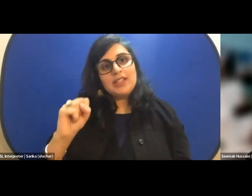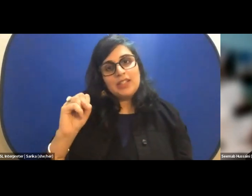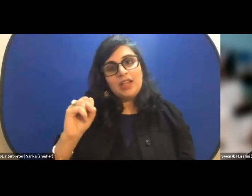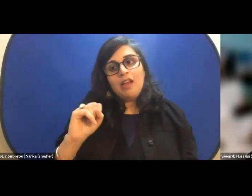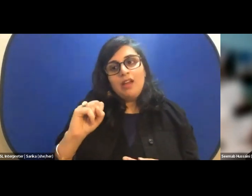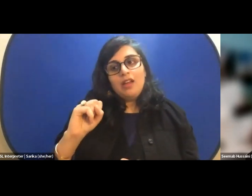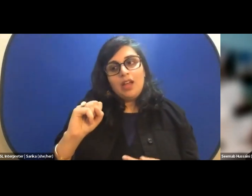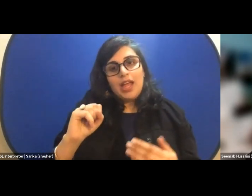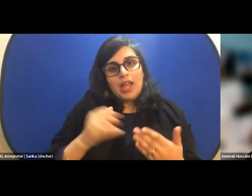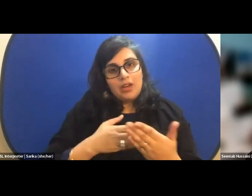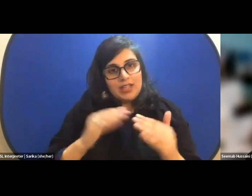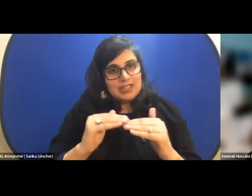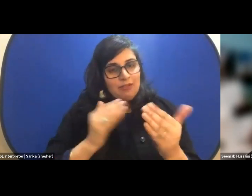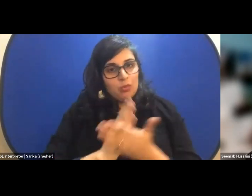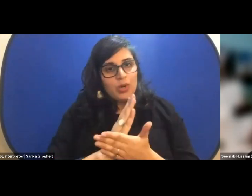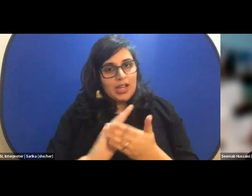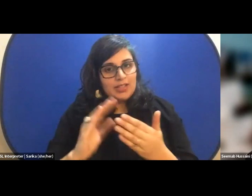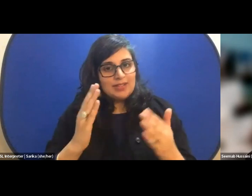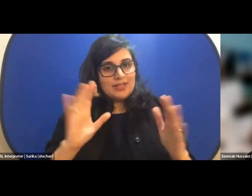Oregon's only Muslim civil rights